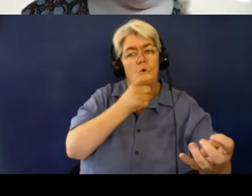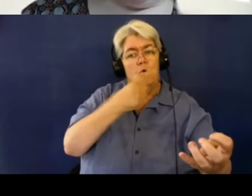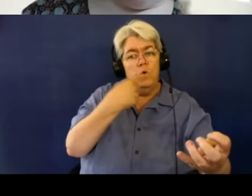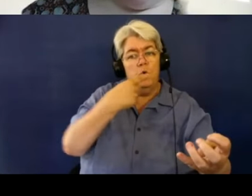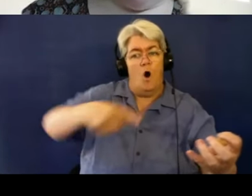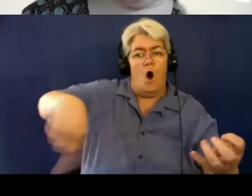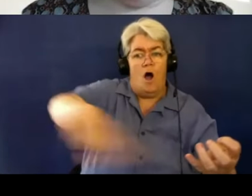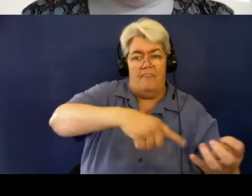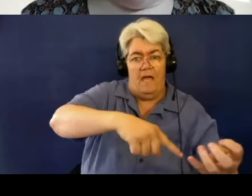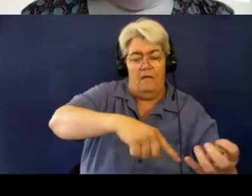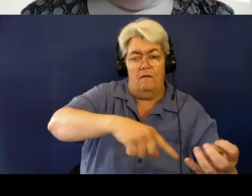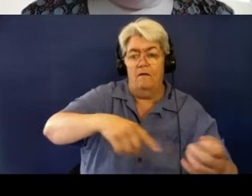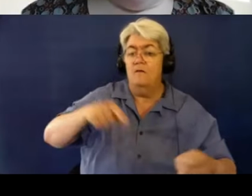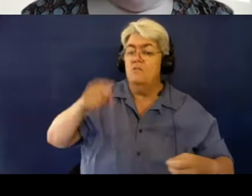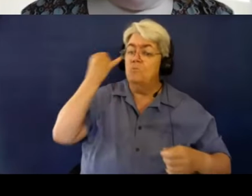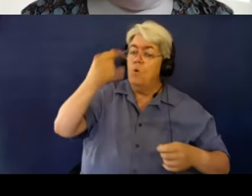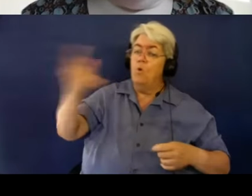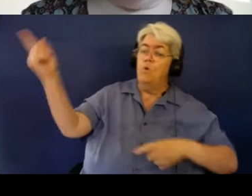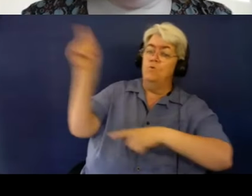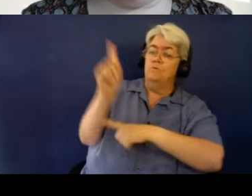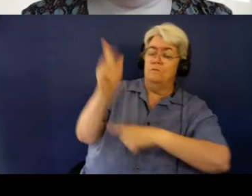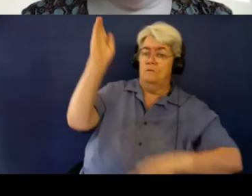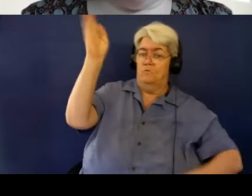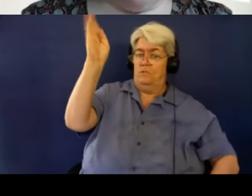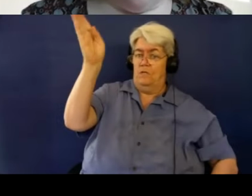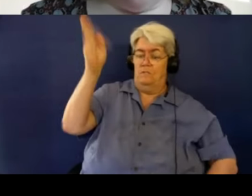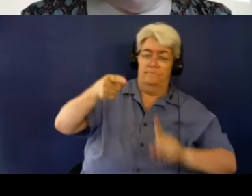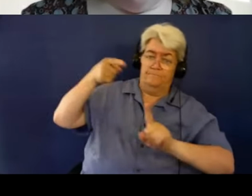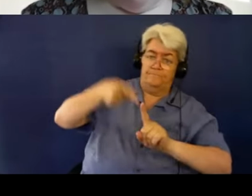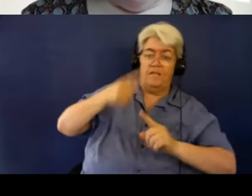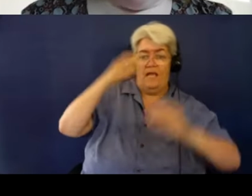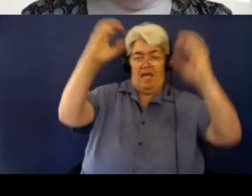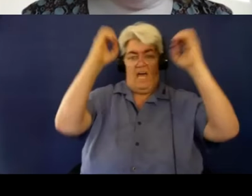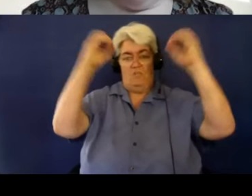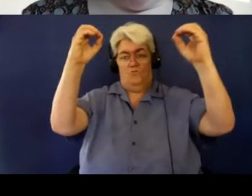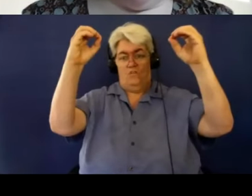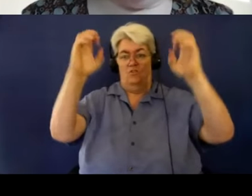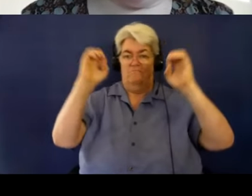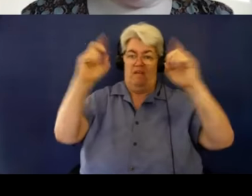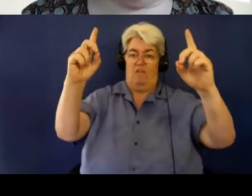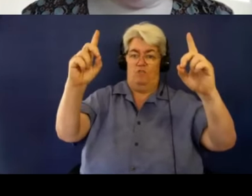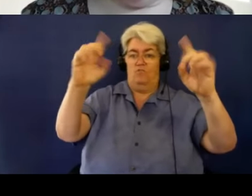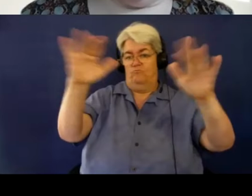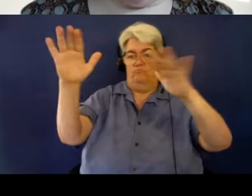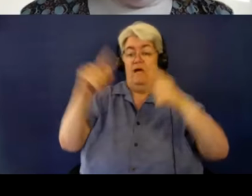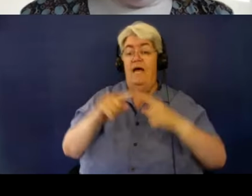So, let's say you are giving a presentation about education. And you are talking about students with disabilities.